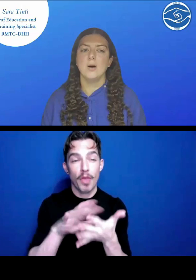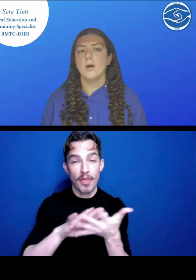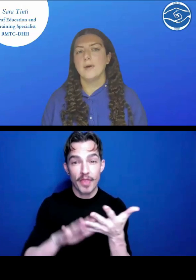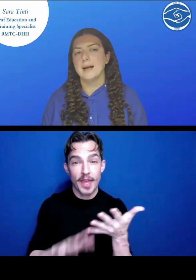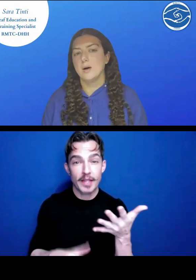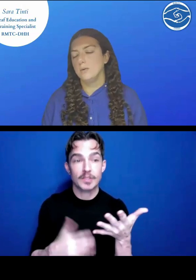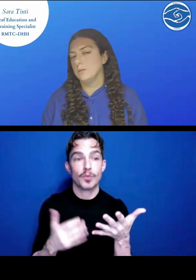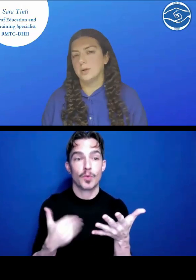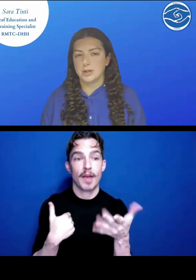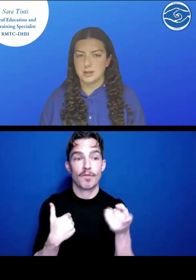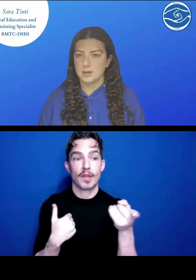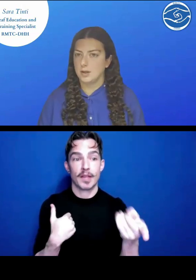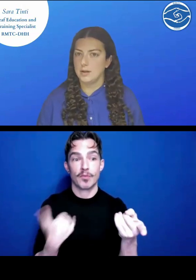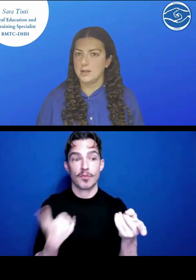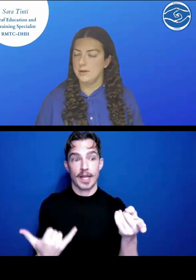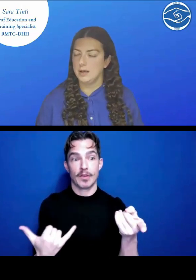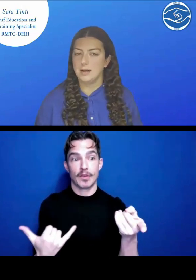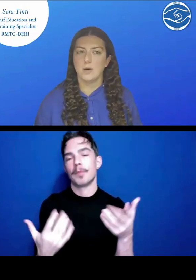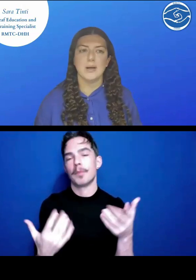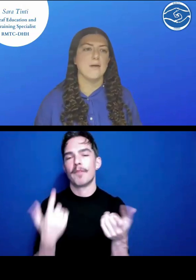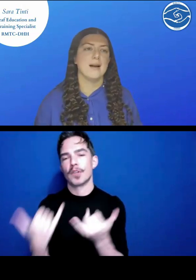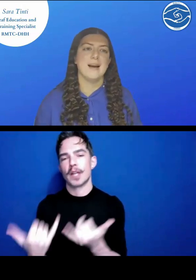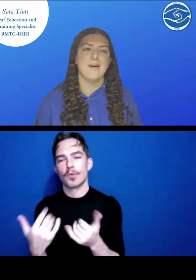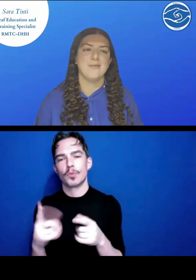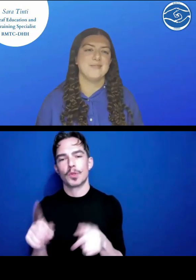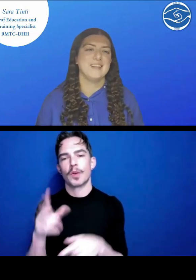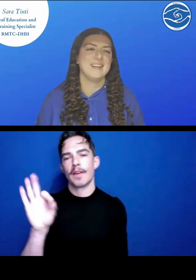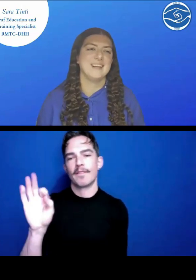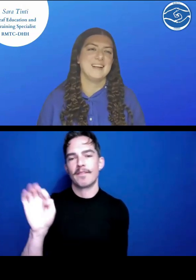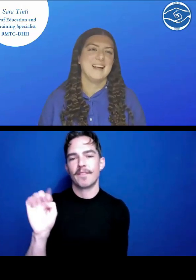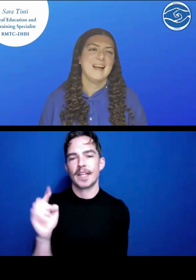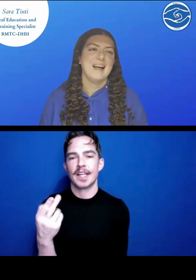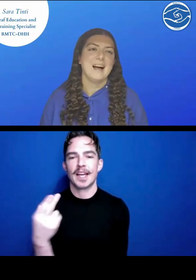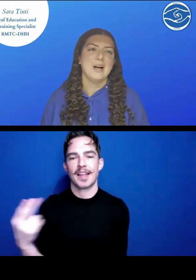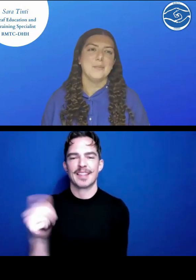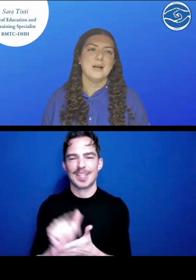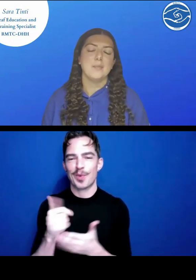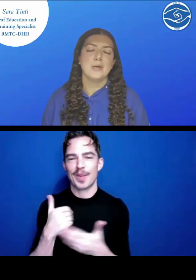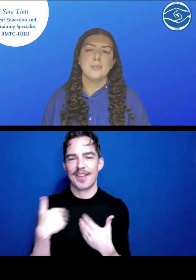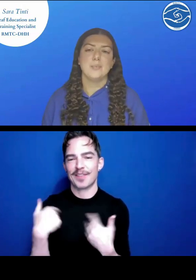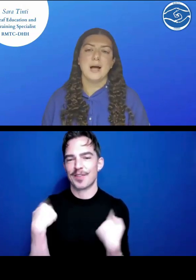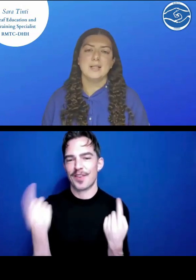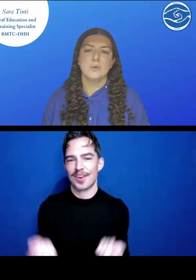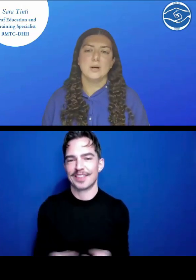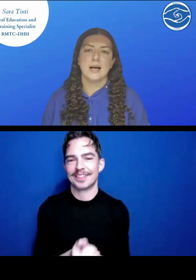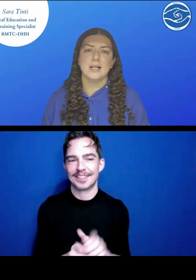now. Right now, we're just going to FEDHH. That's all we have right now. Hopping back to our